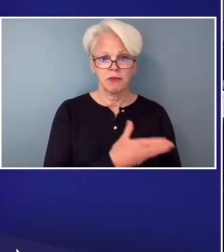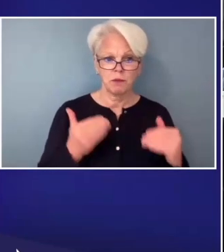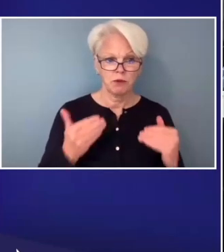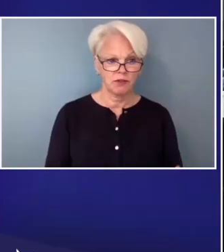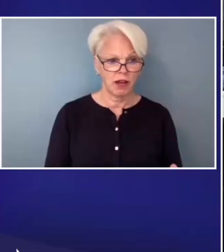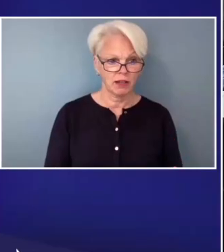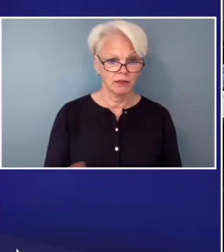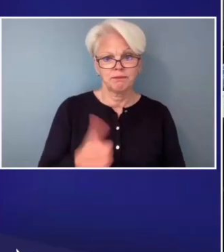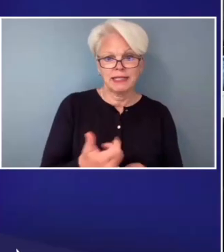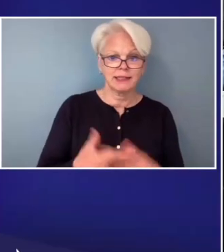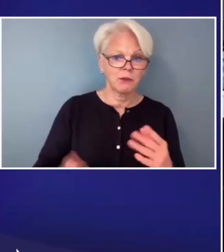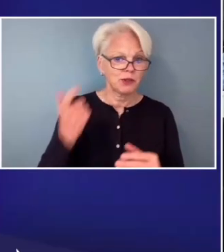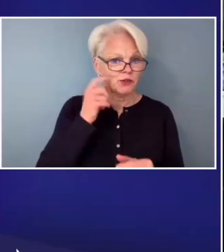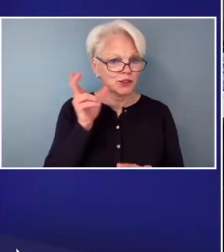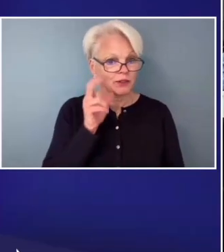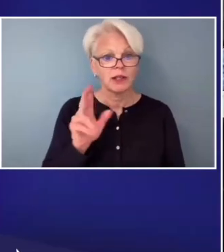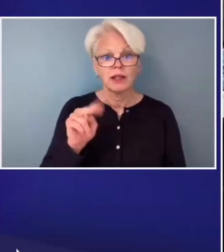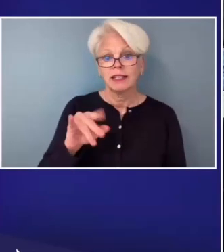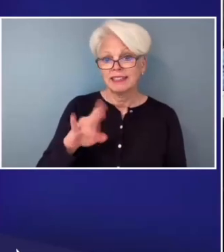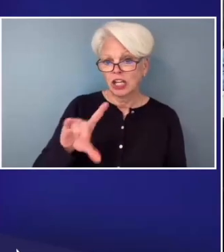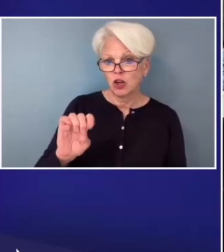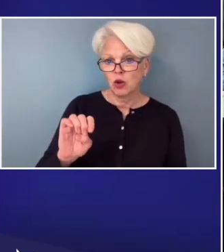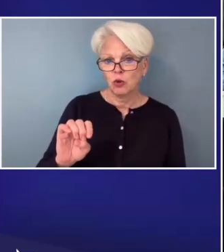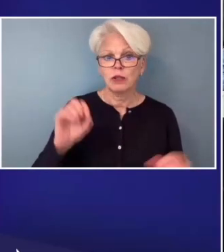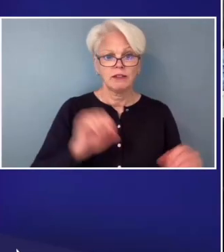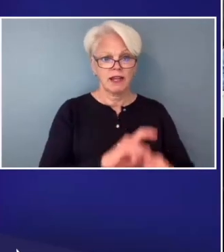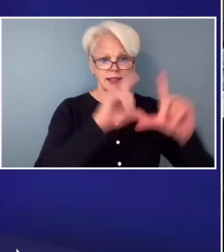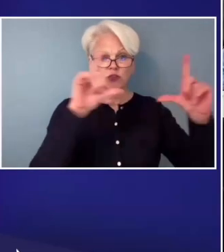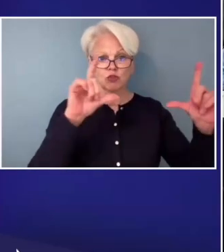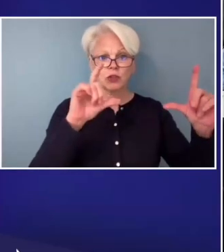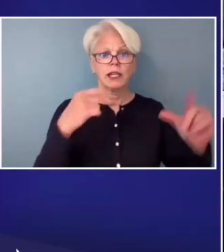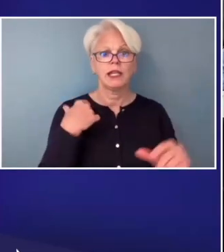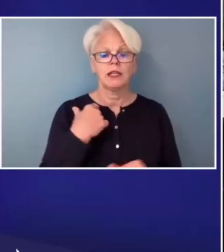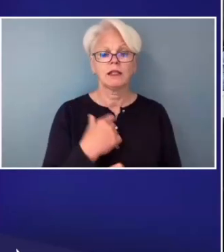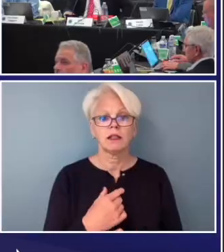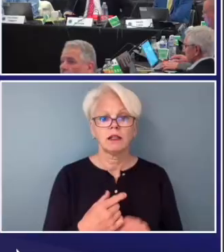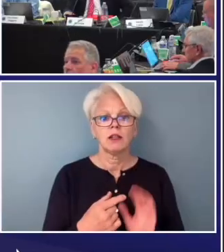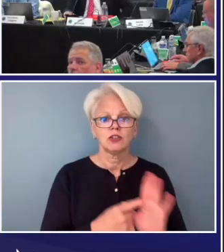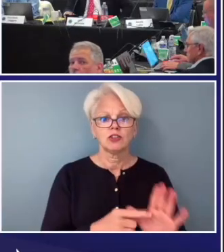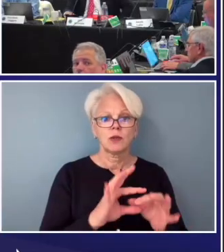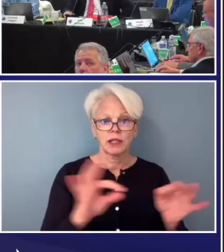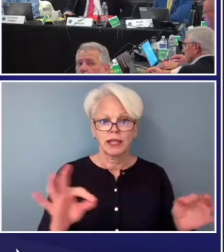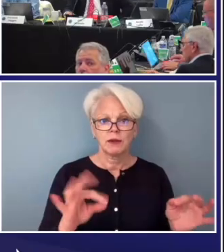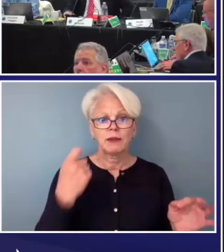Okay, Nicole, if we can get on the screen, the language that was just sent out for